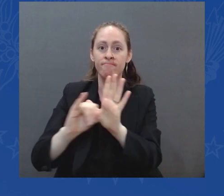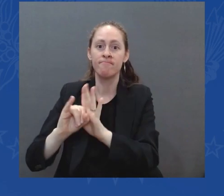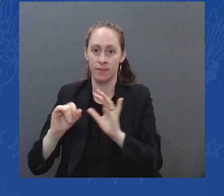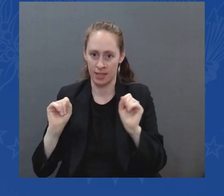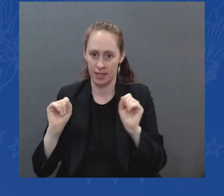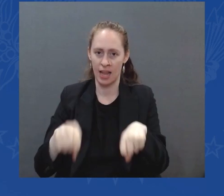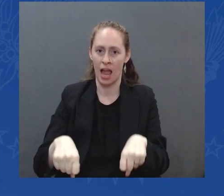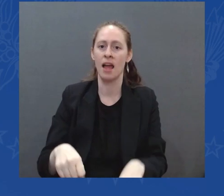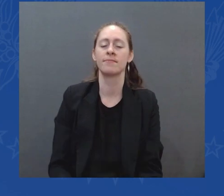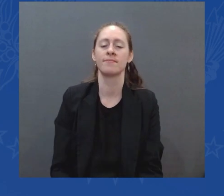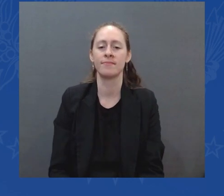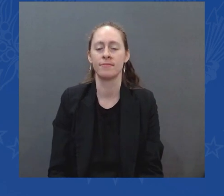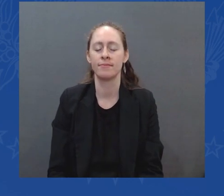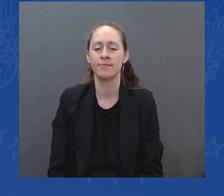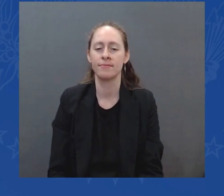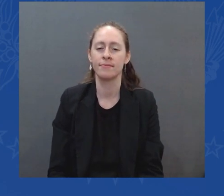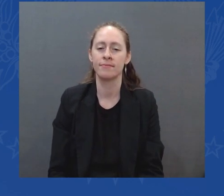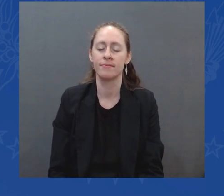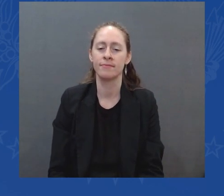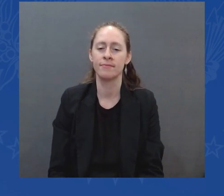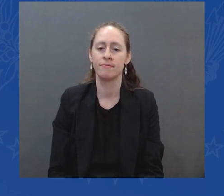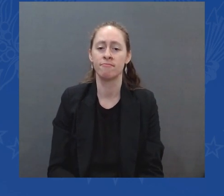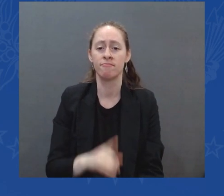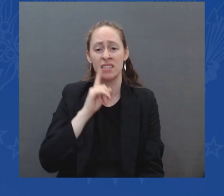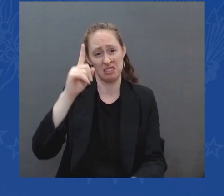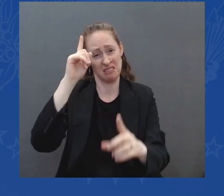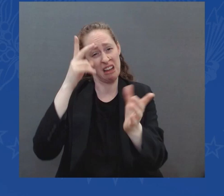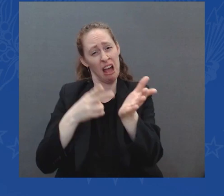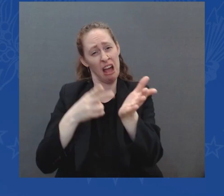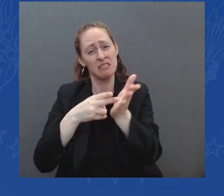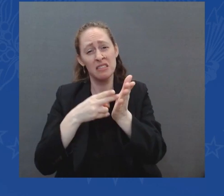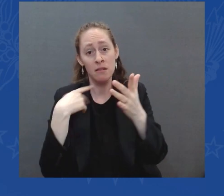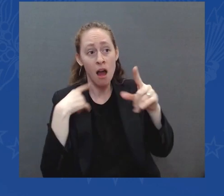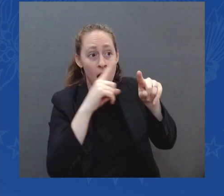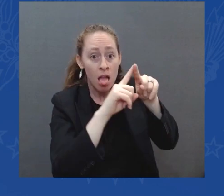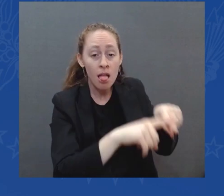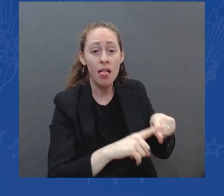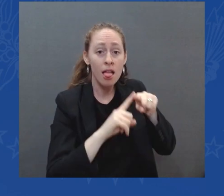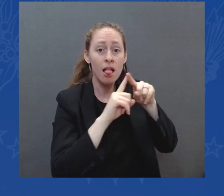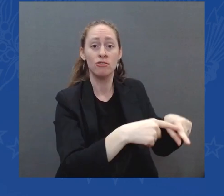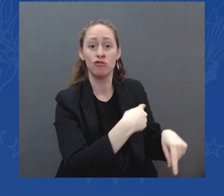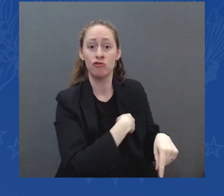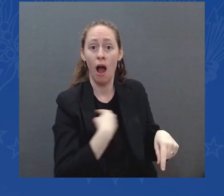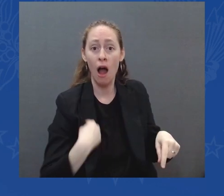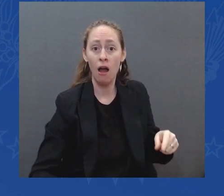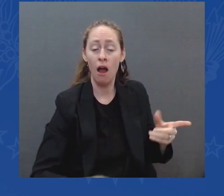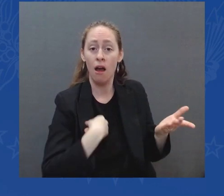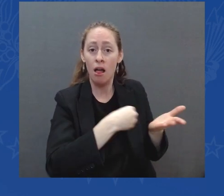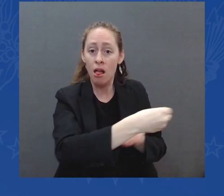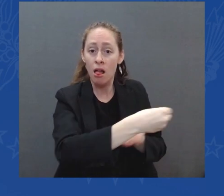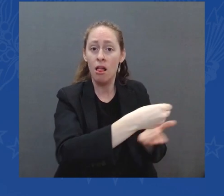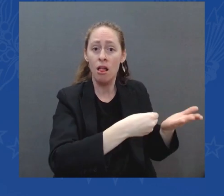And I'll use every tool I have to make that happen. Yes, building a made-in-America clean energy future